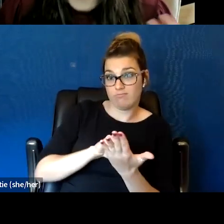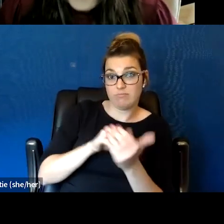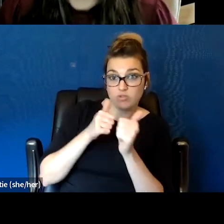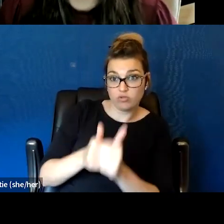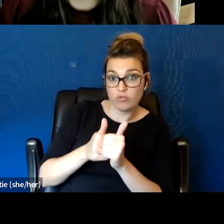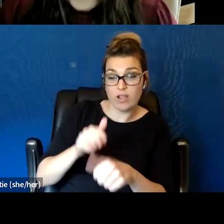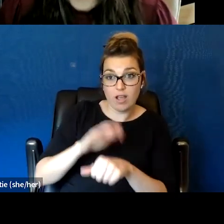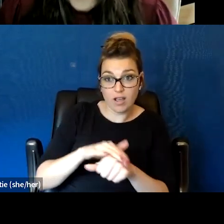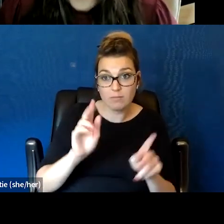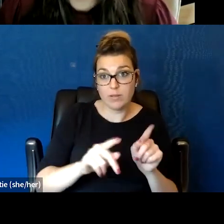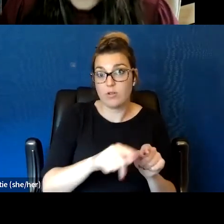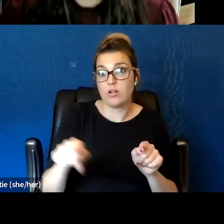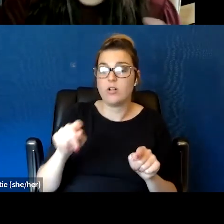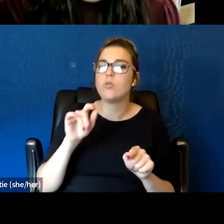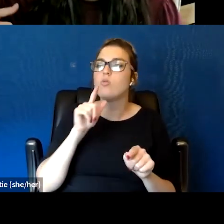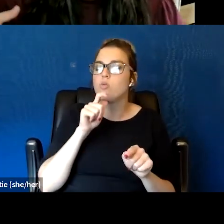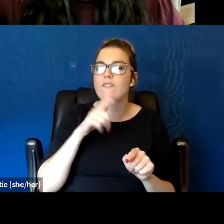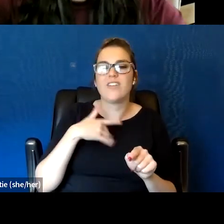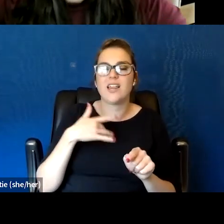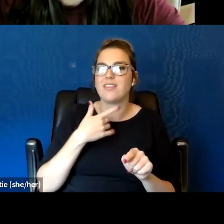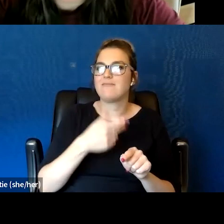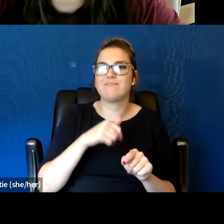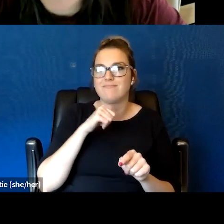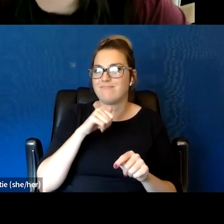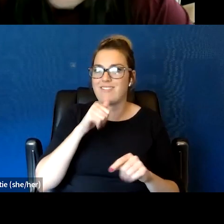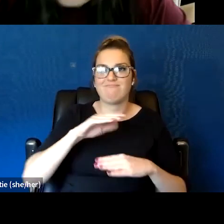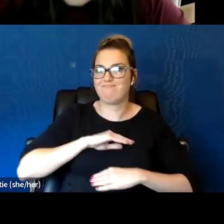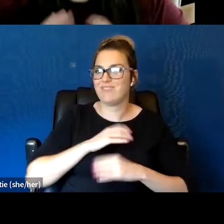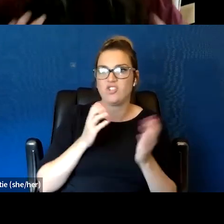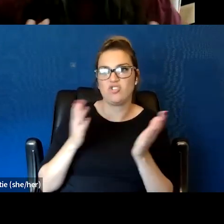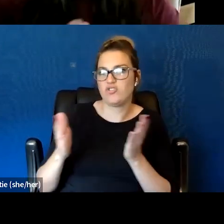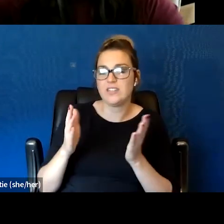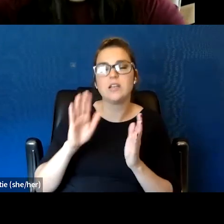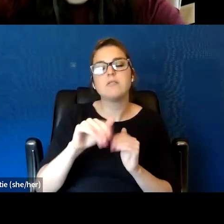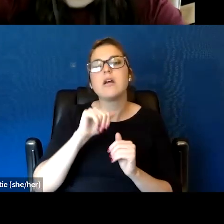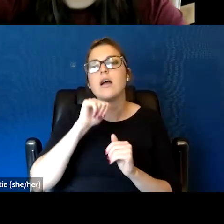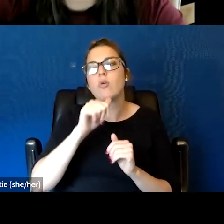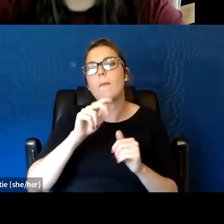or not able to be served by this system. The more information you have on that, and I don't mean like sharing personal information about clients,